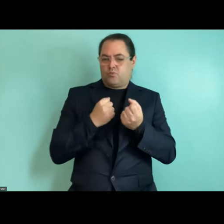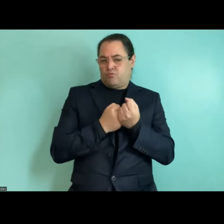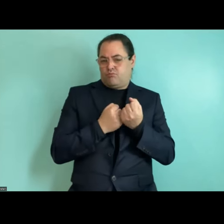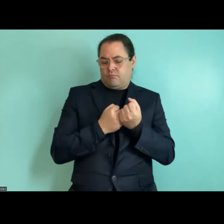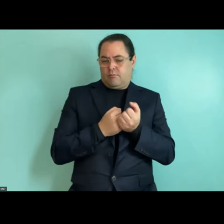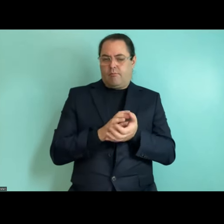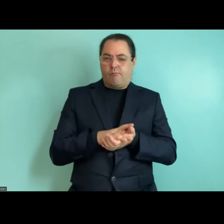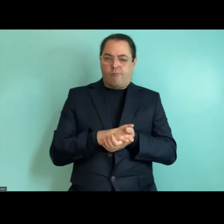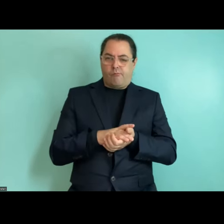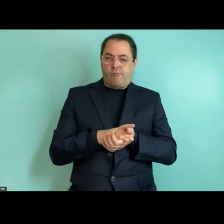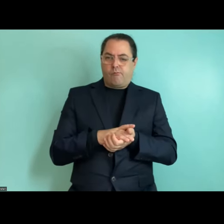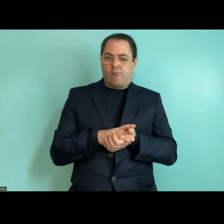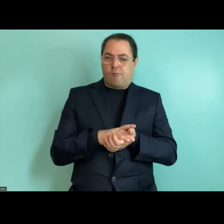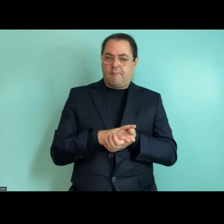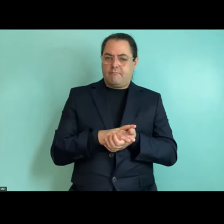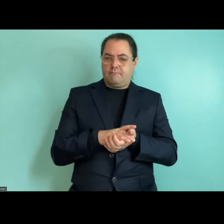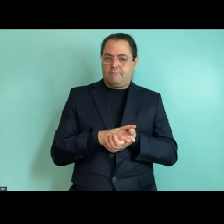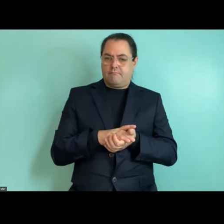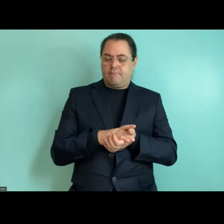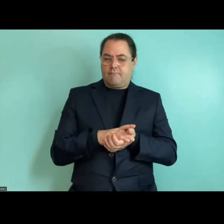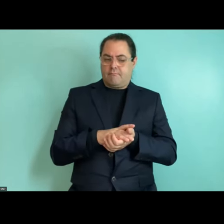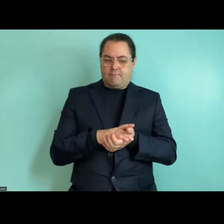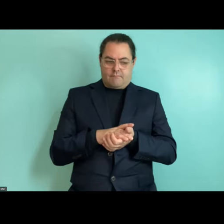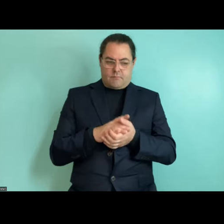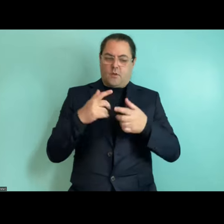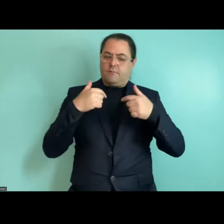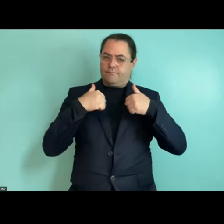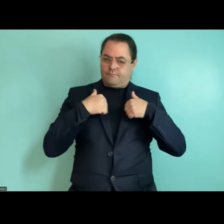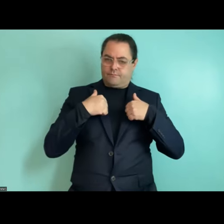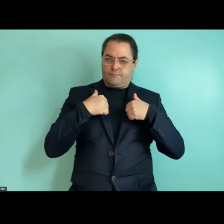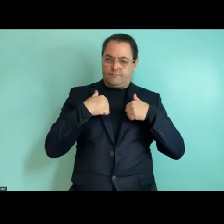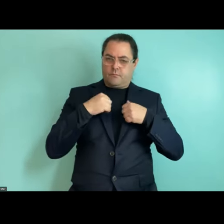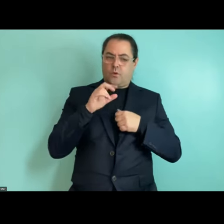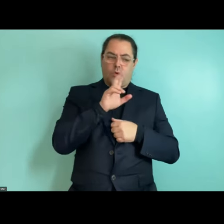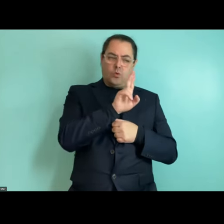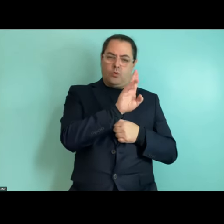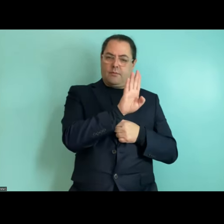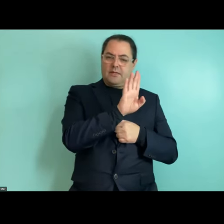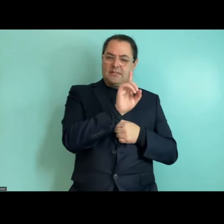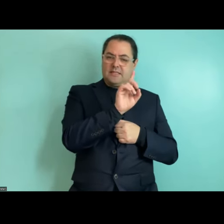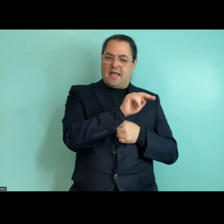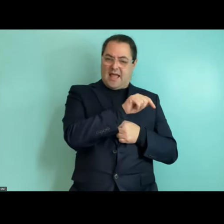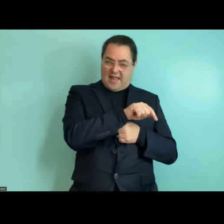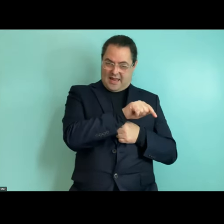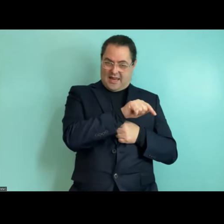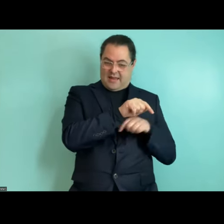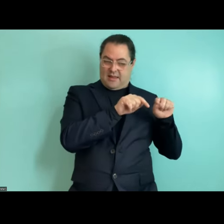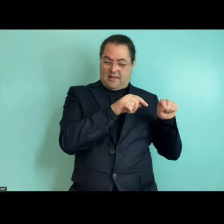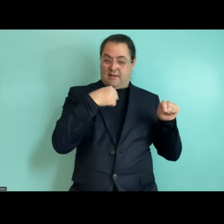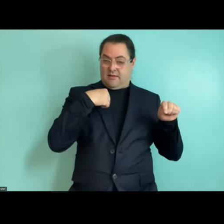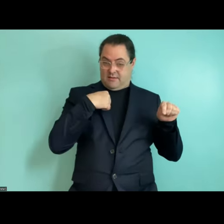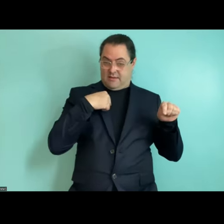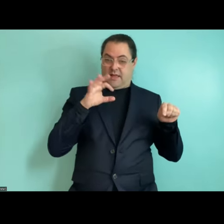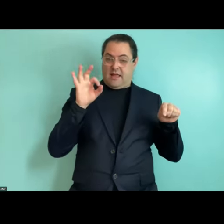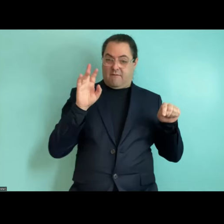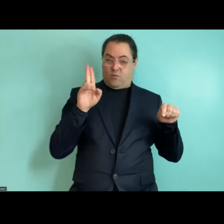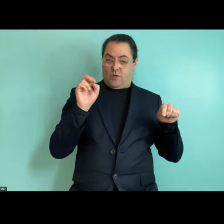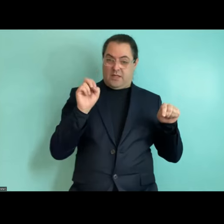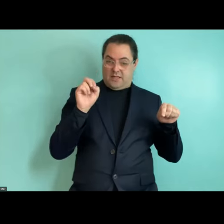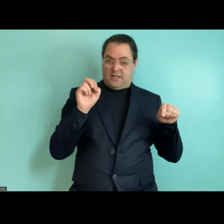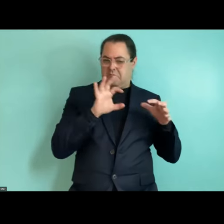12:12:40 she was the you'd be then does. Or what if you eat the fish was that, in essence